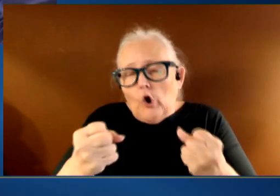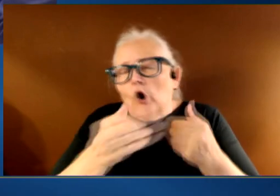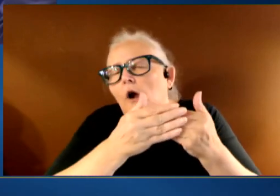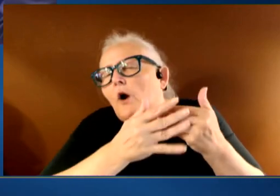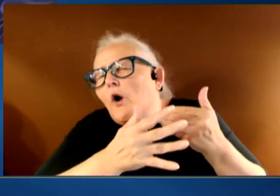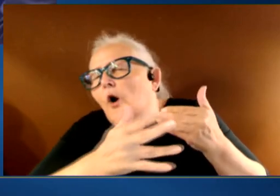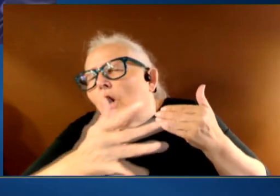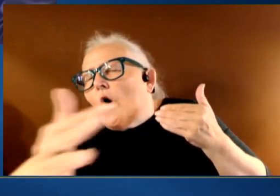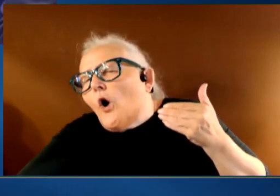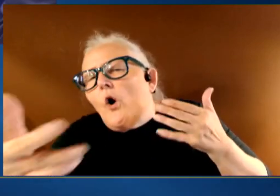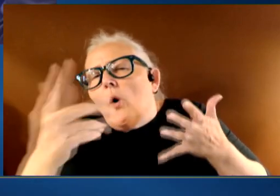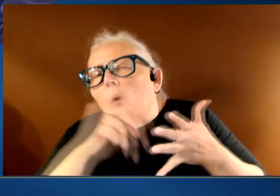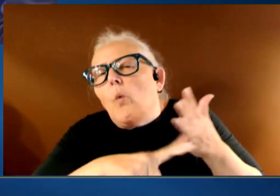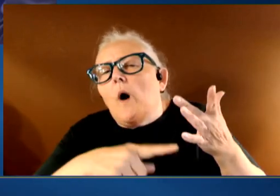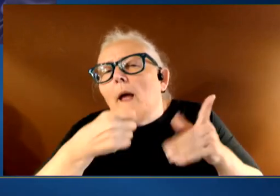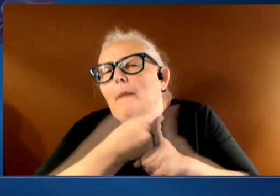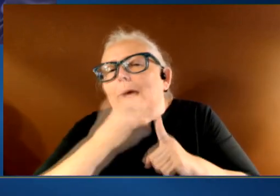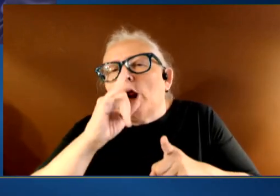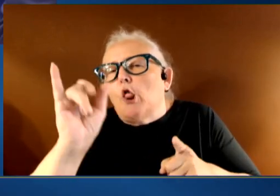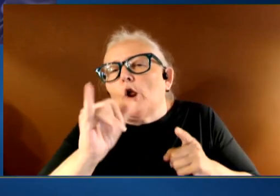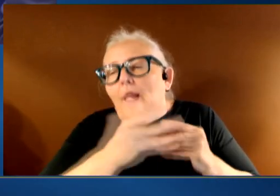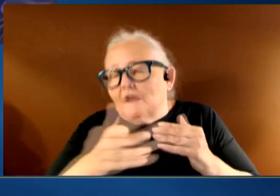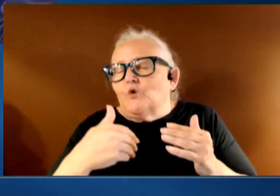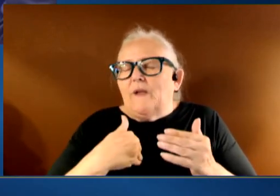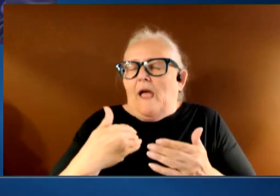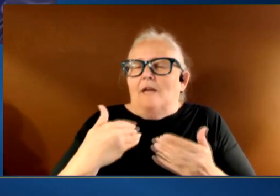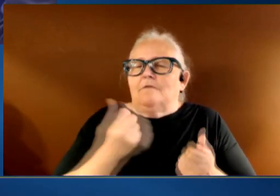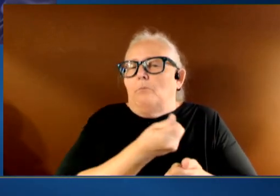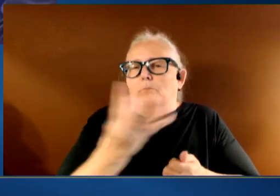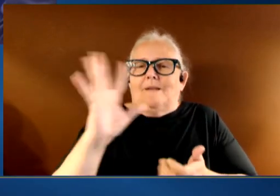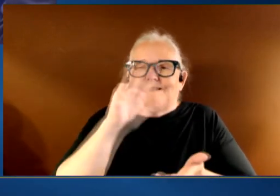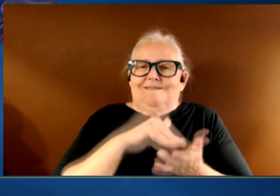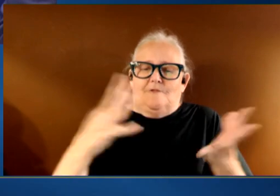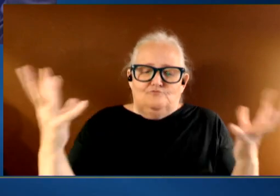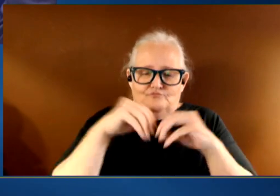involved with a multi-center study where Investigator Vanderbilt is leading it,